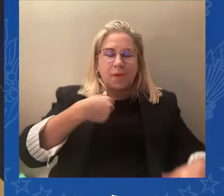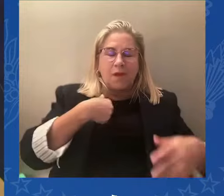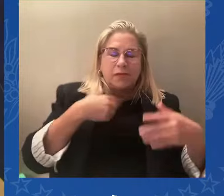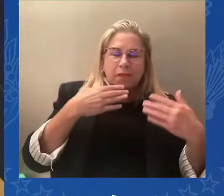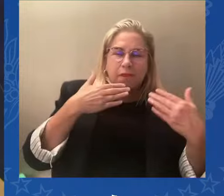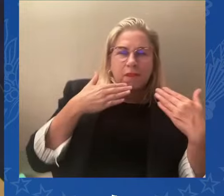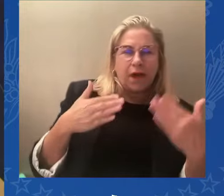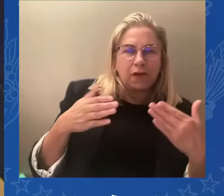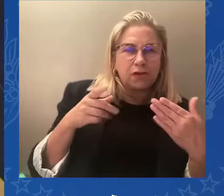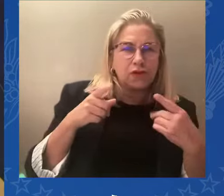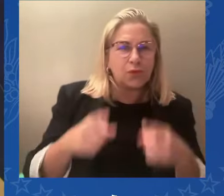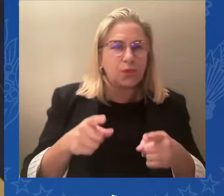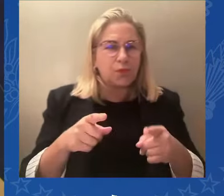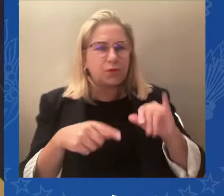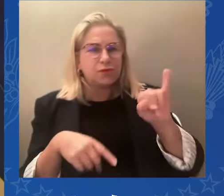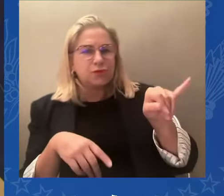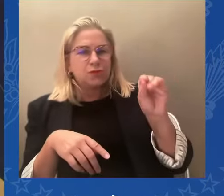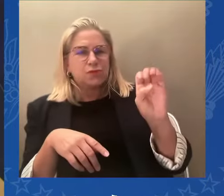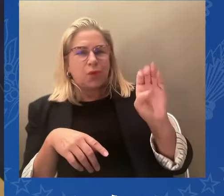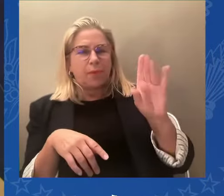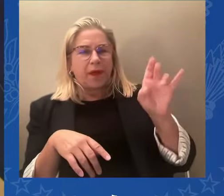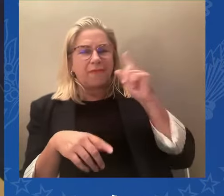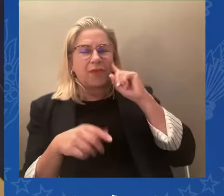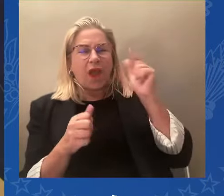And thank you, also, to all the leaders of CBC --